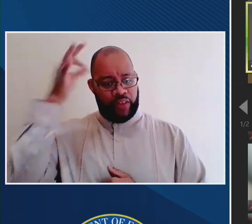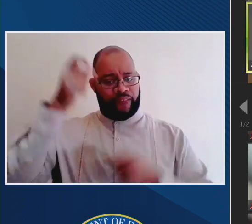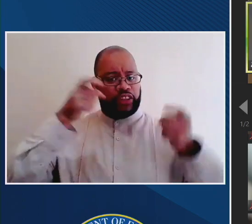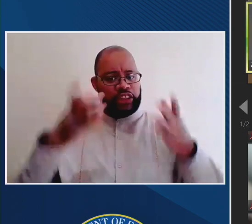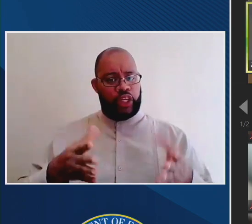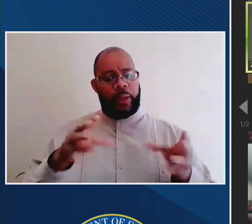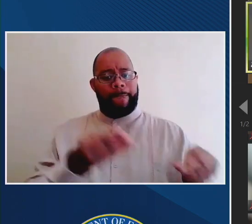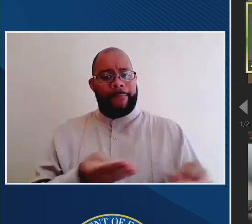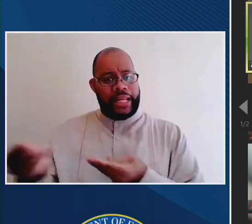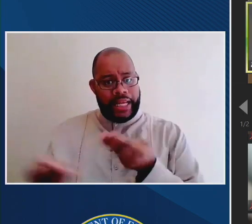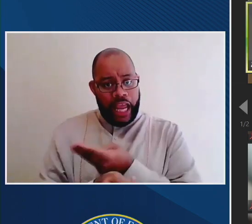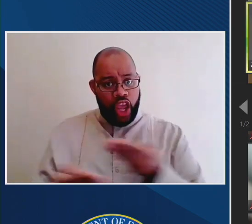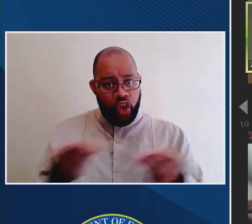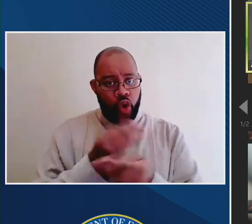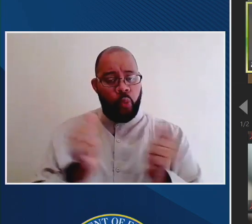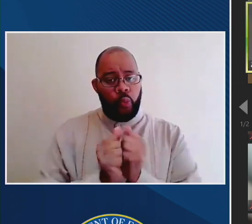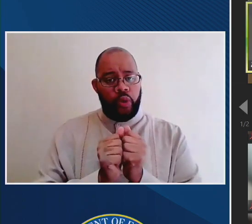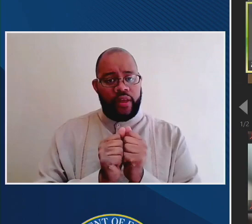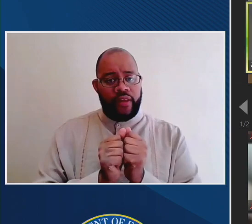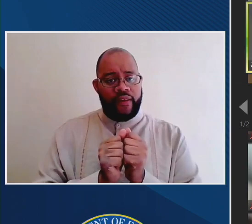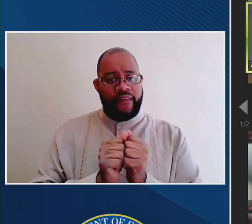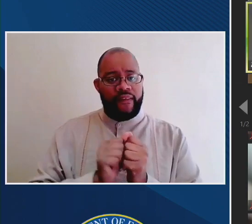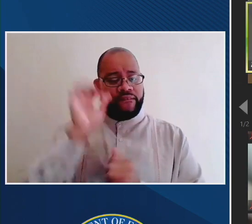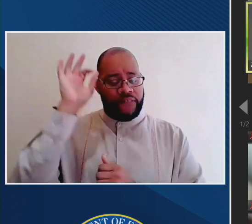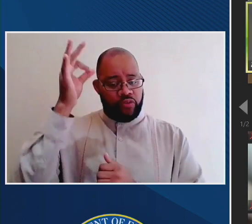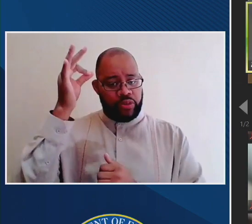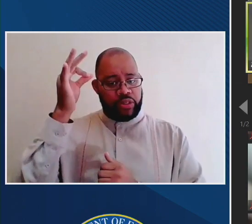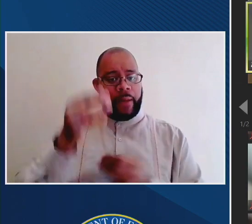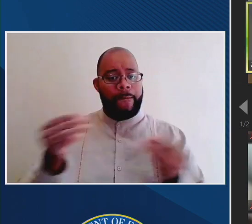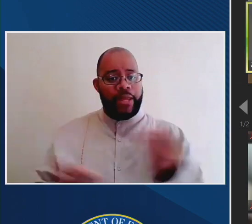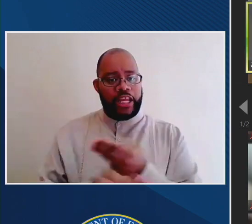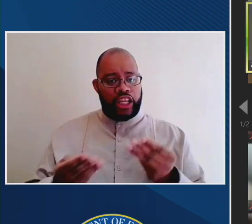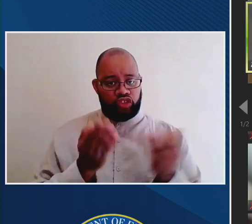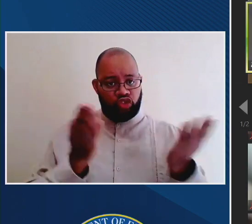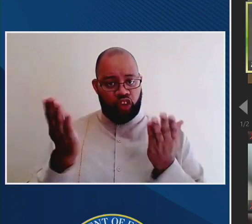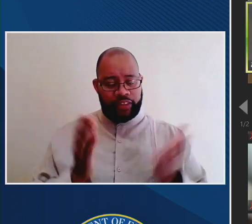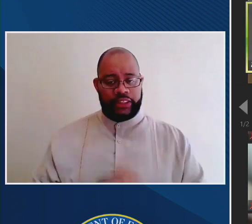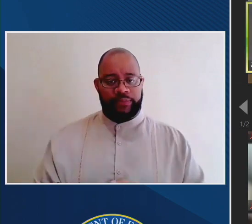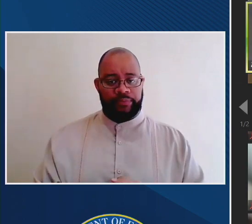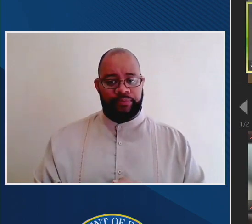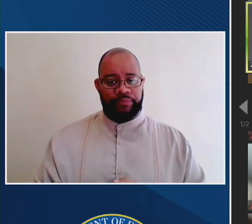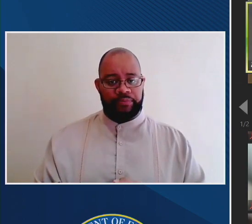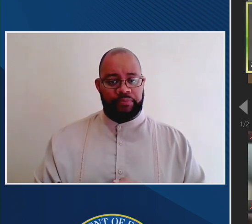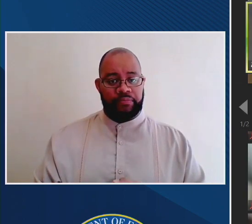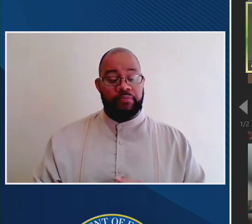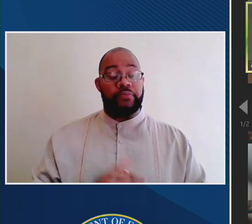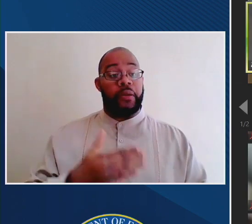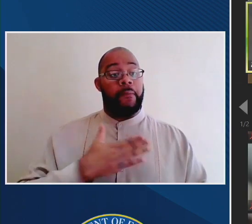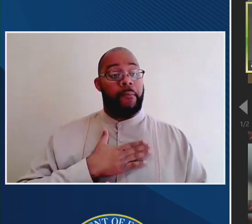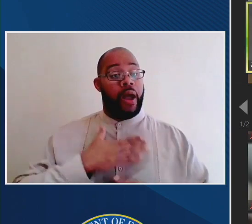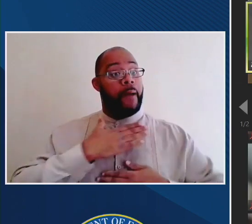with the Federal Mediation and Conciliation Service. It is my distinct pleasure to welcome you